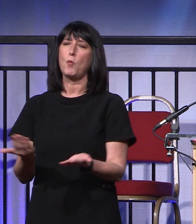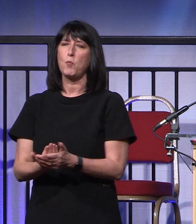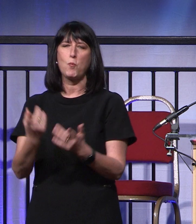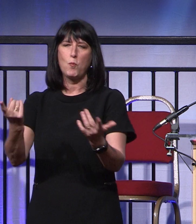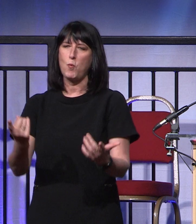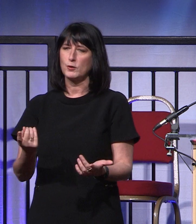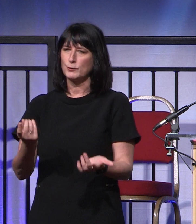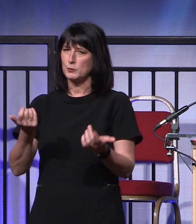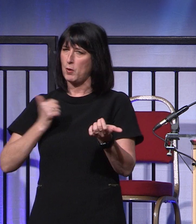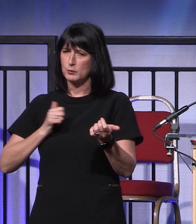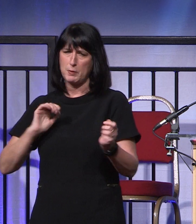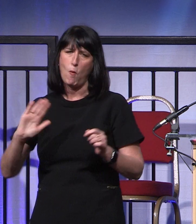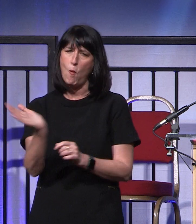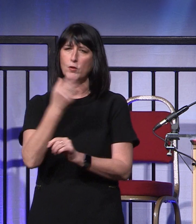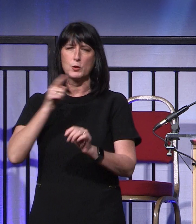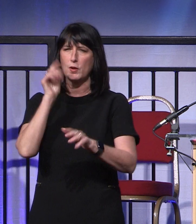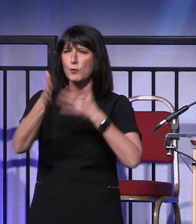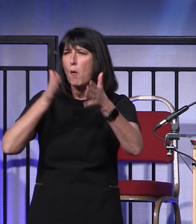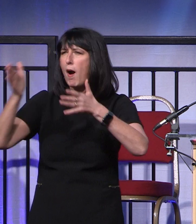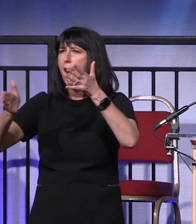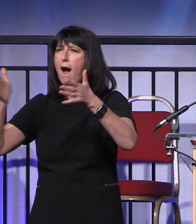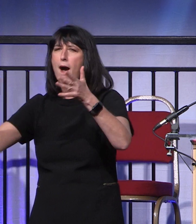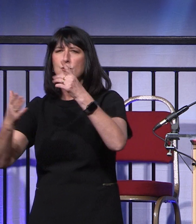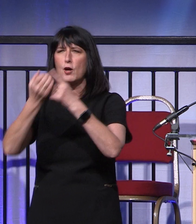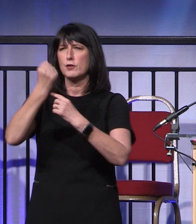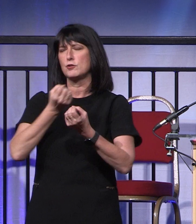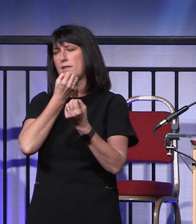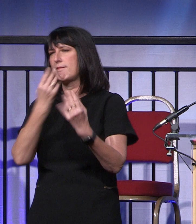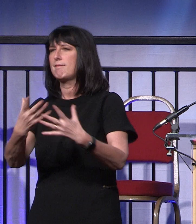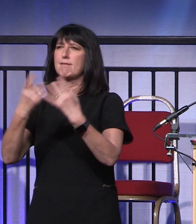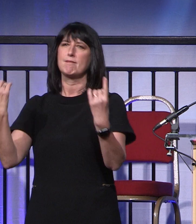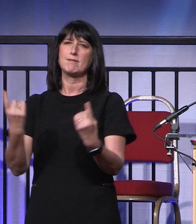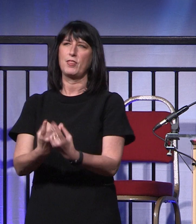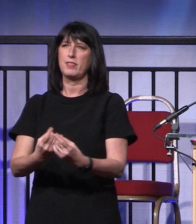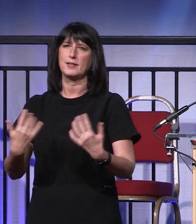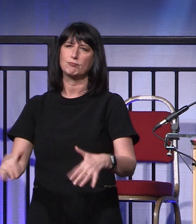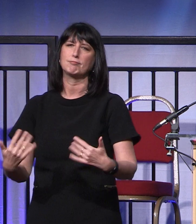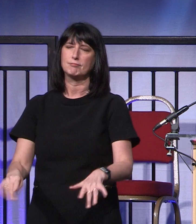and seek your future and accomplish incredible things and make your mark on